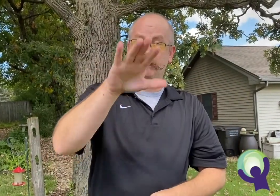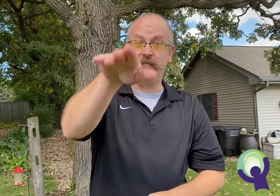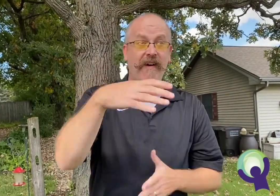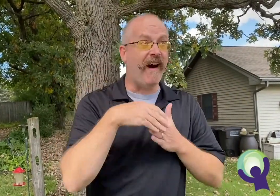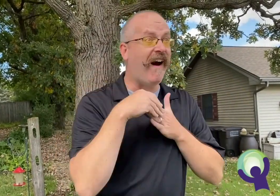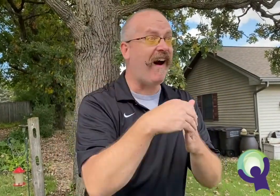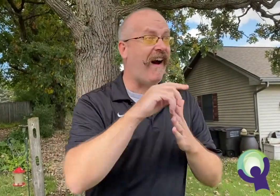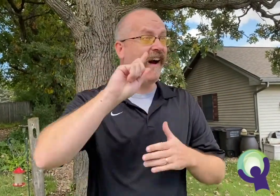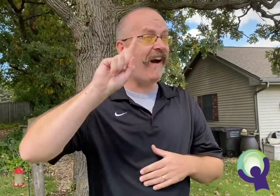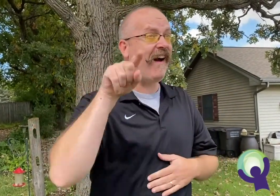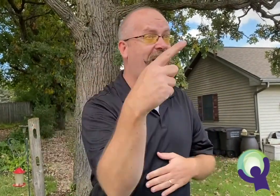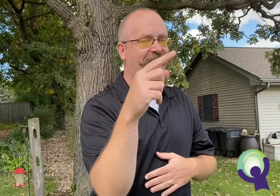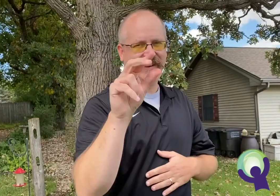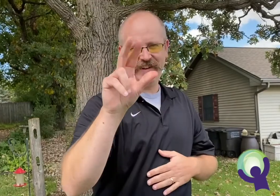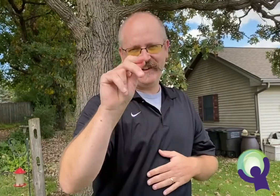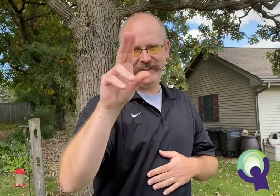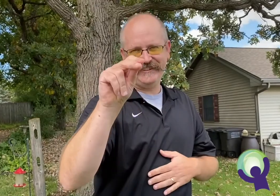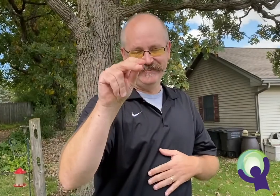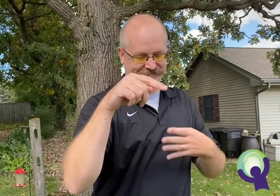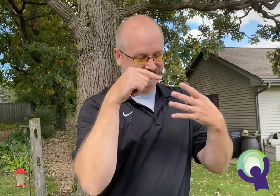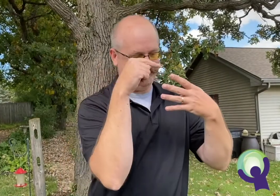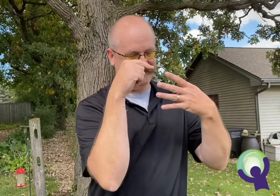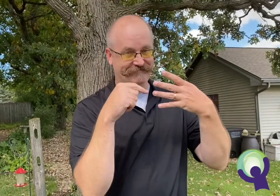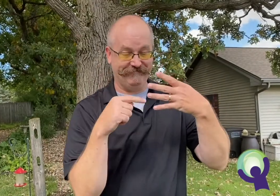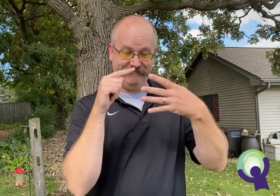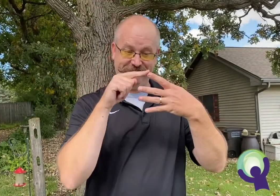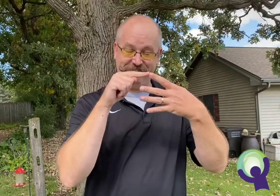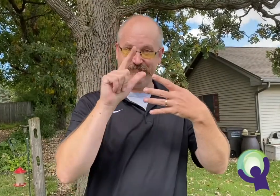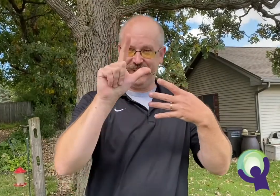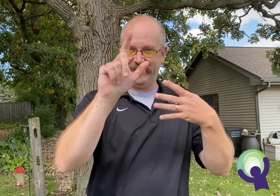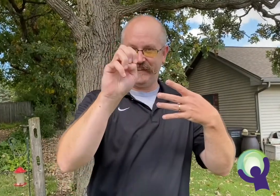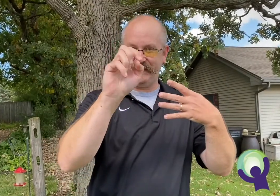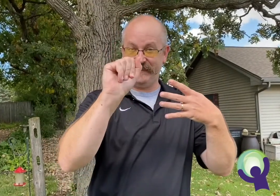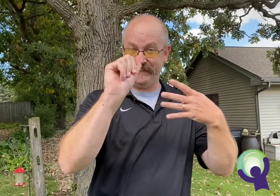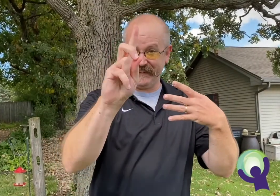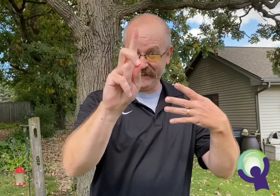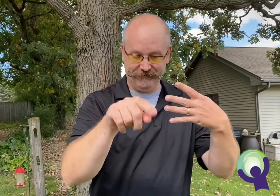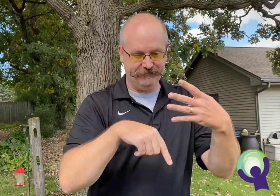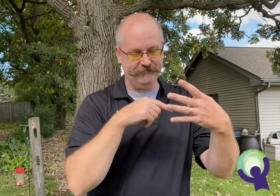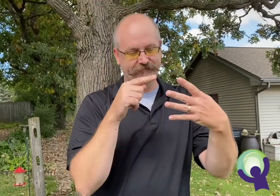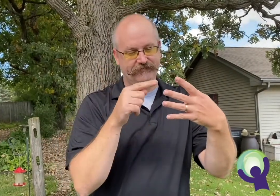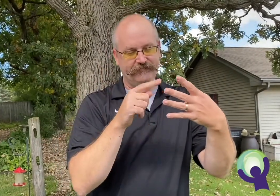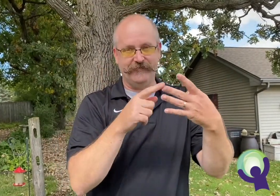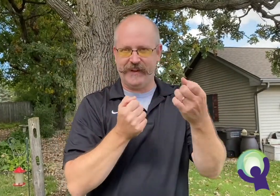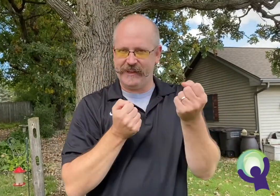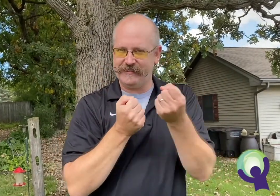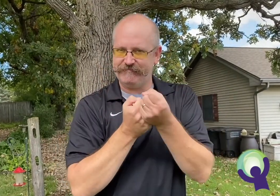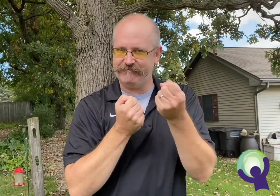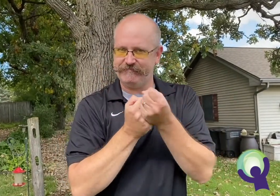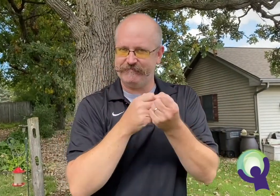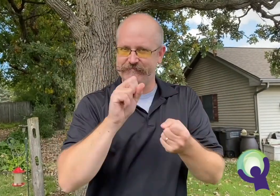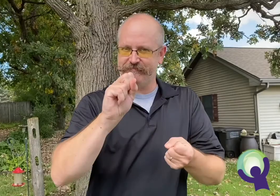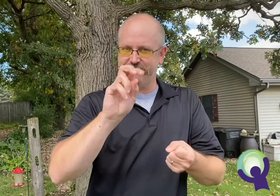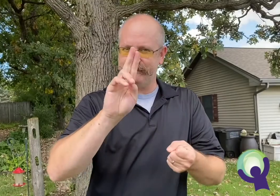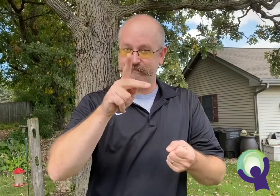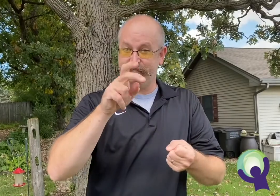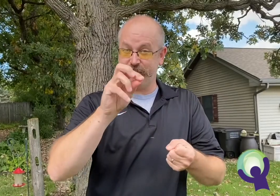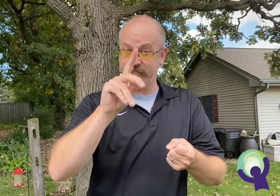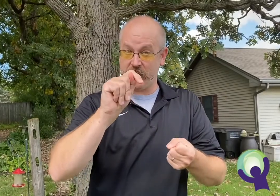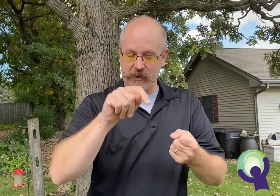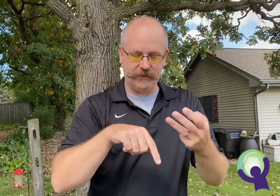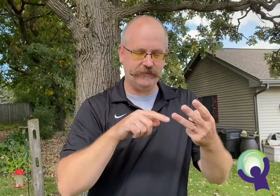to teach you all about leadership, which isn't just leading but it includes leading, support,